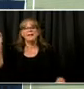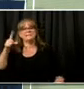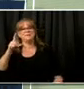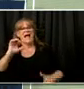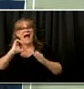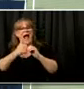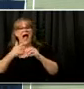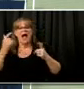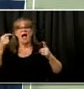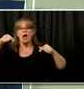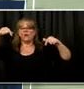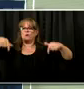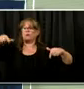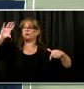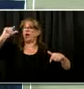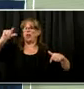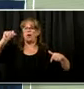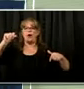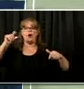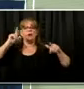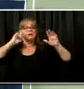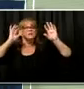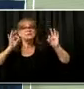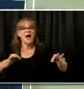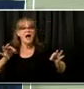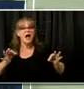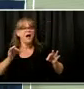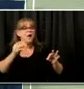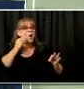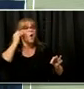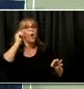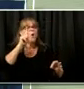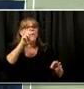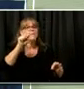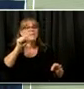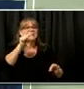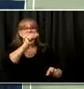housing instability during this time if if that's being tracked as we're